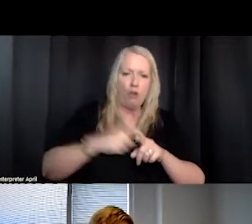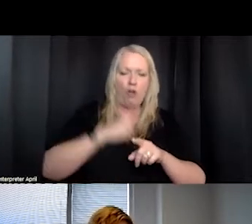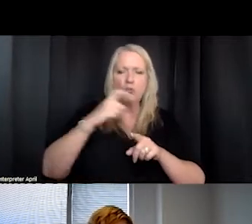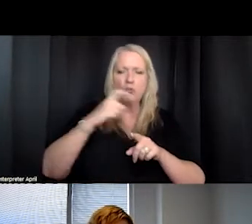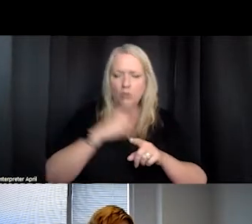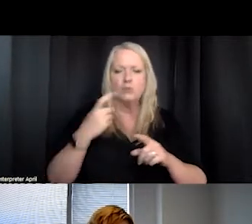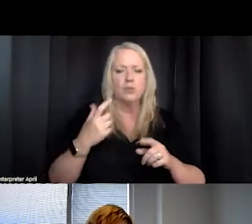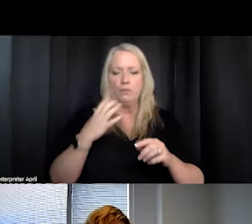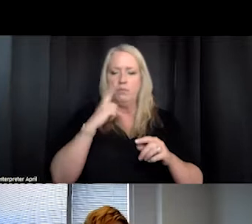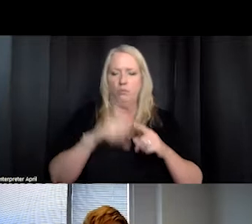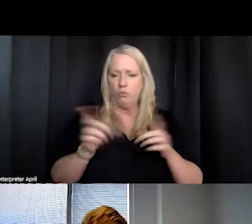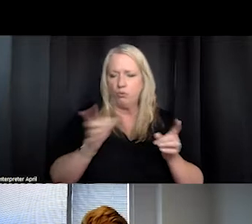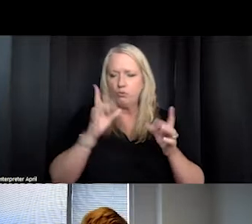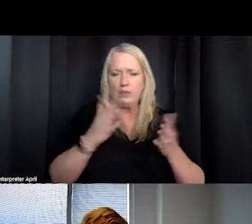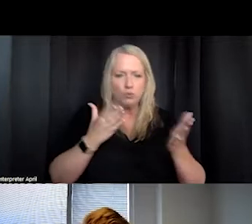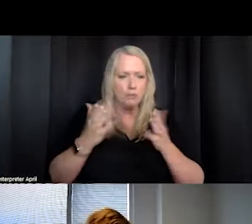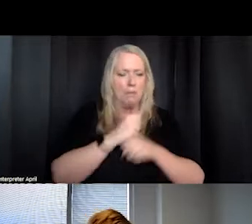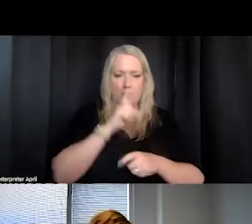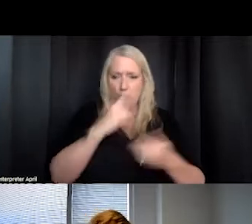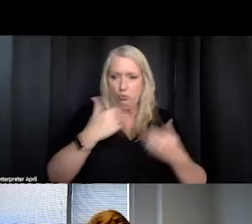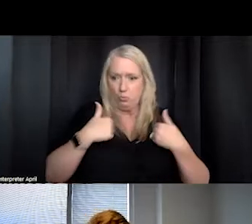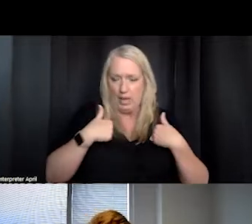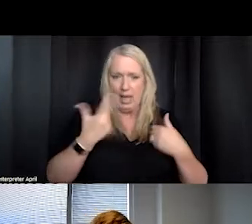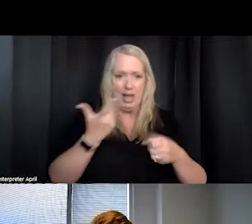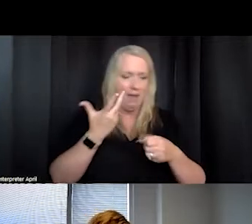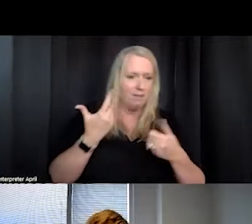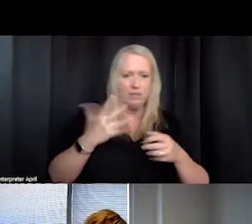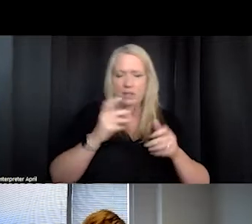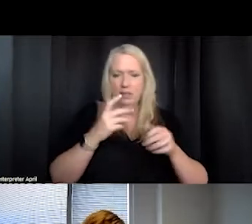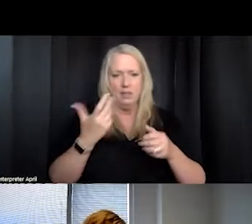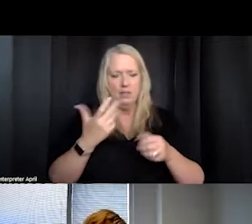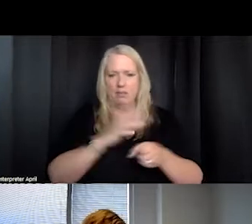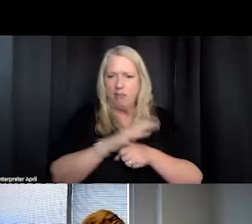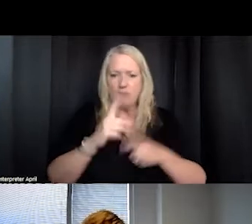CRISIS SERVICES MAKING SURE WE HAVE CAPACITY TO RESPOND. THAT'S WHAT TODAY'S QUOTE OF THE